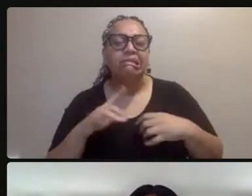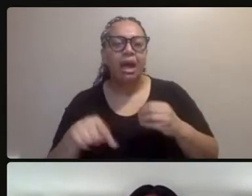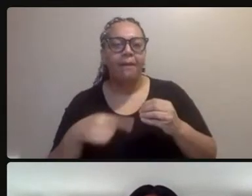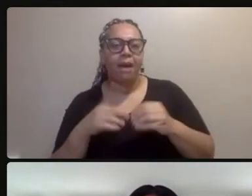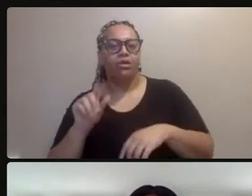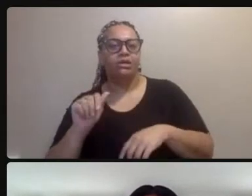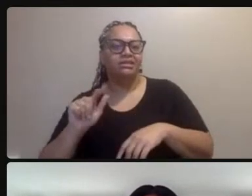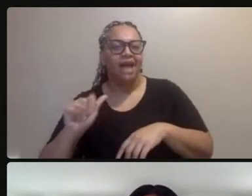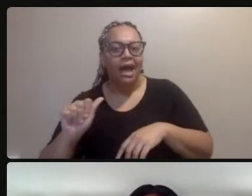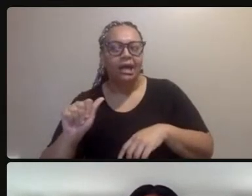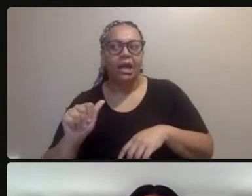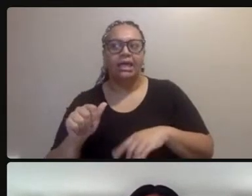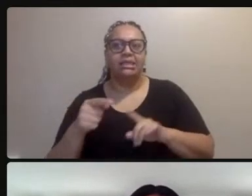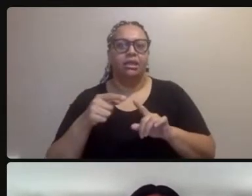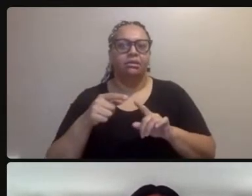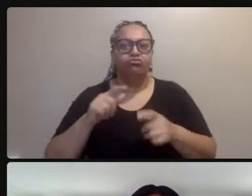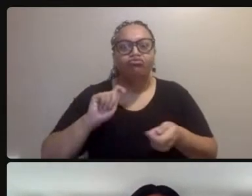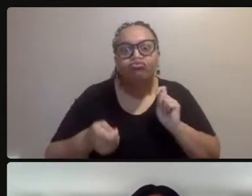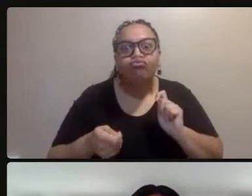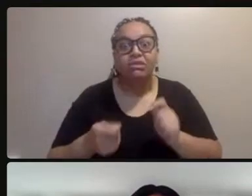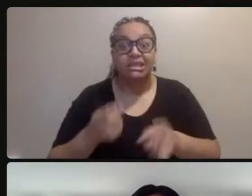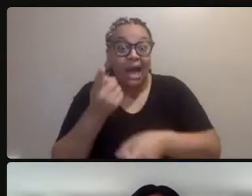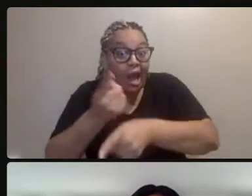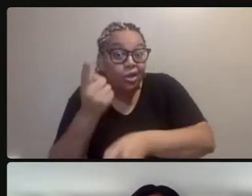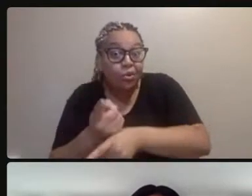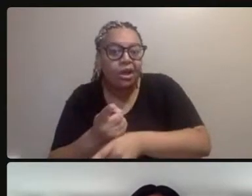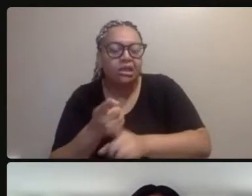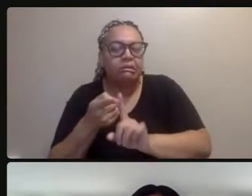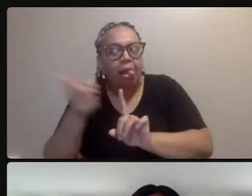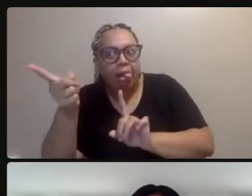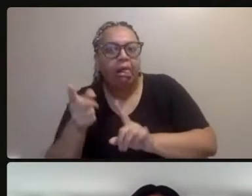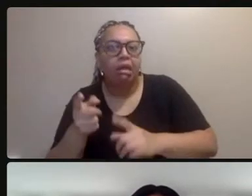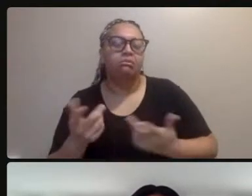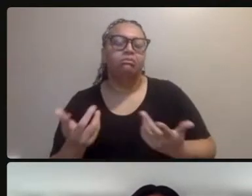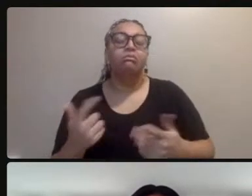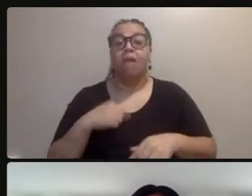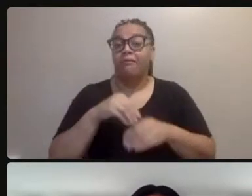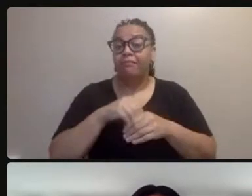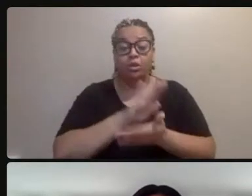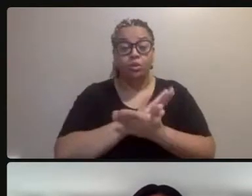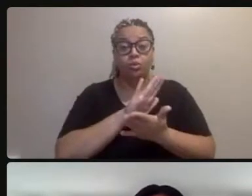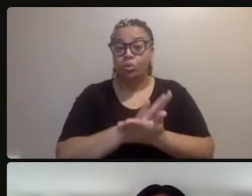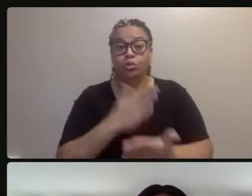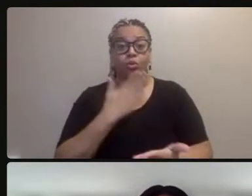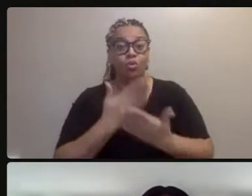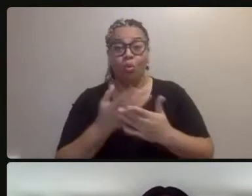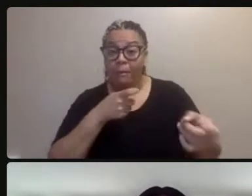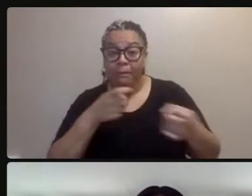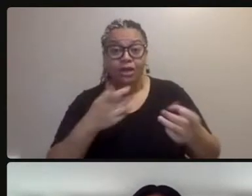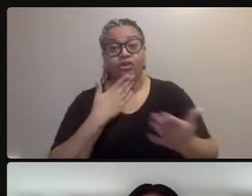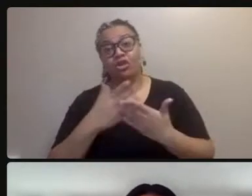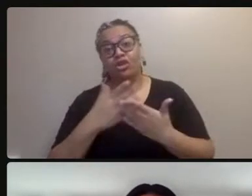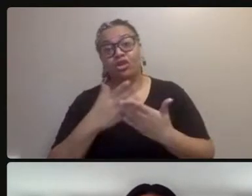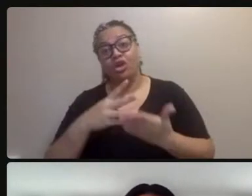LEERY IF DATA IS SKWED.